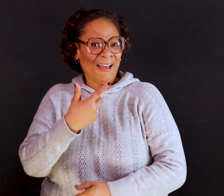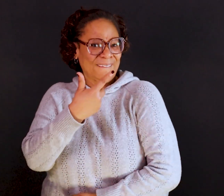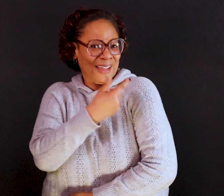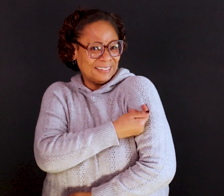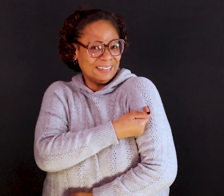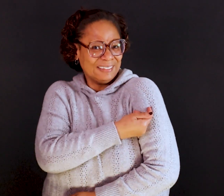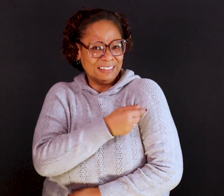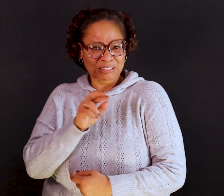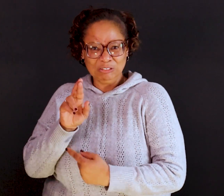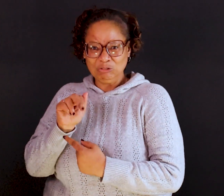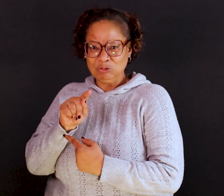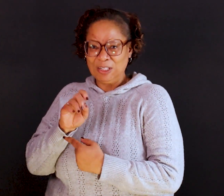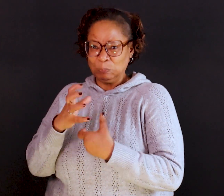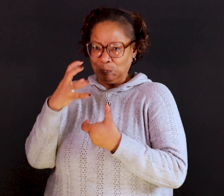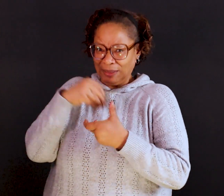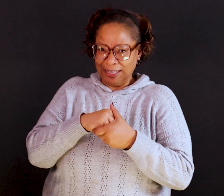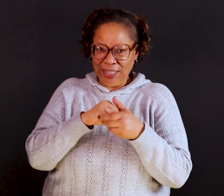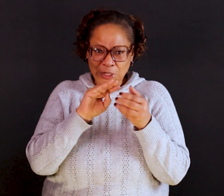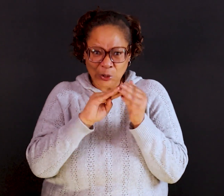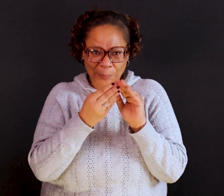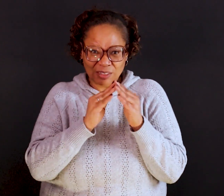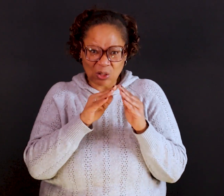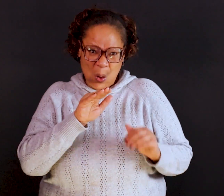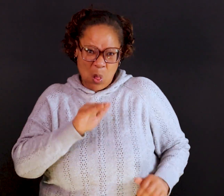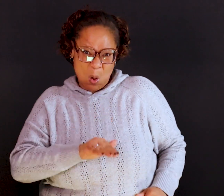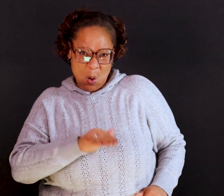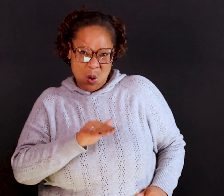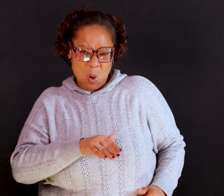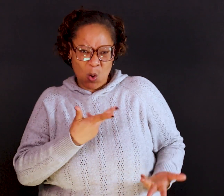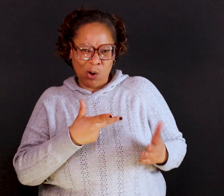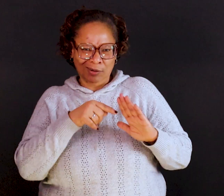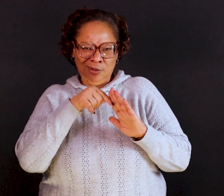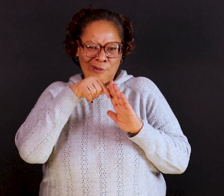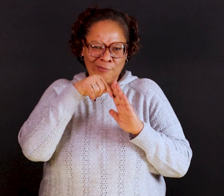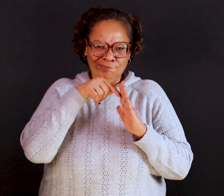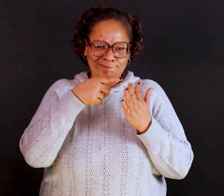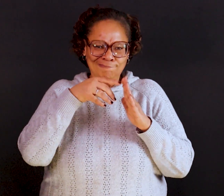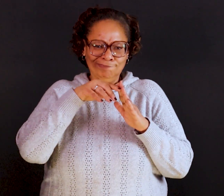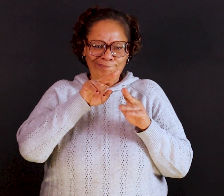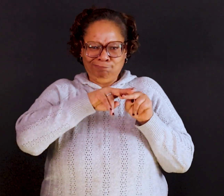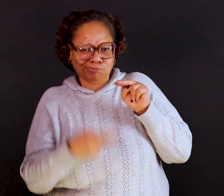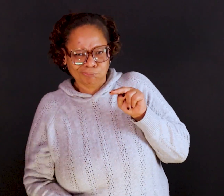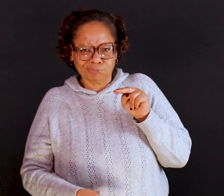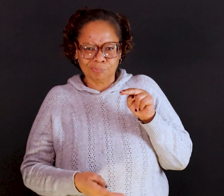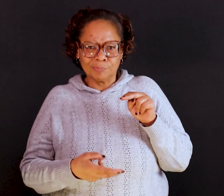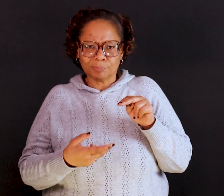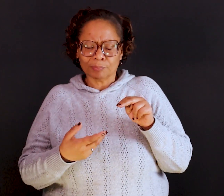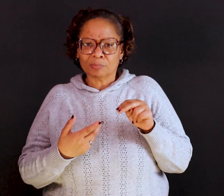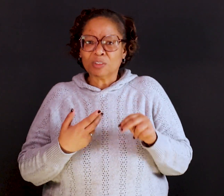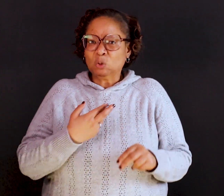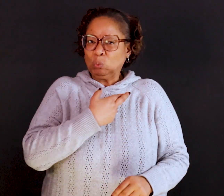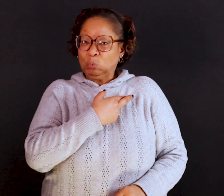When vaccination rates within communities are low or drop.